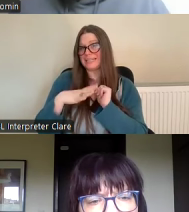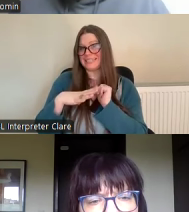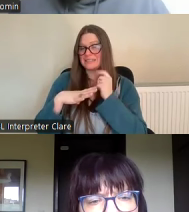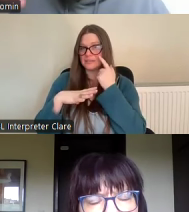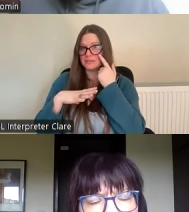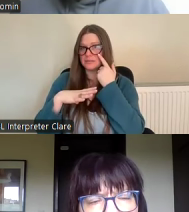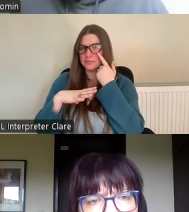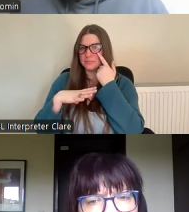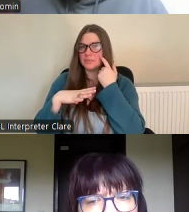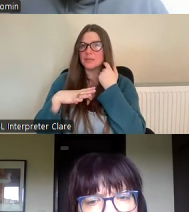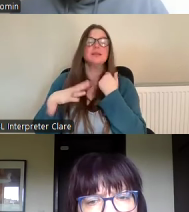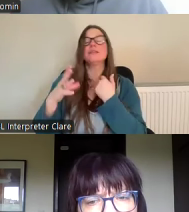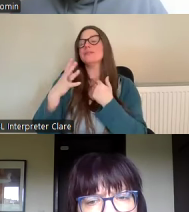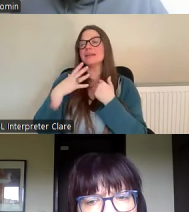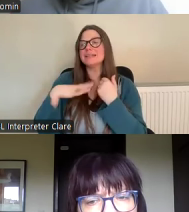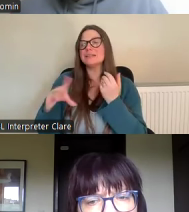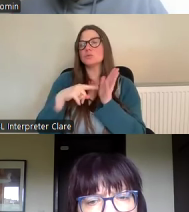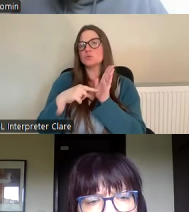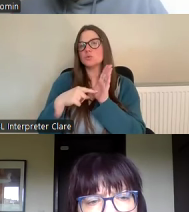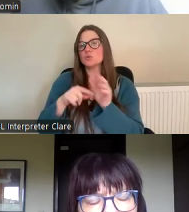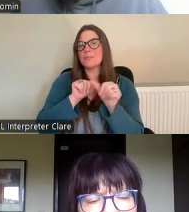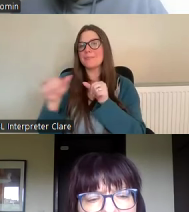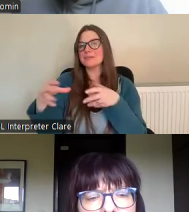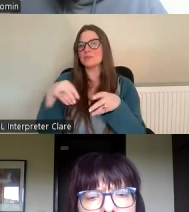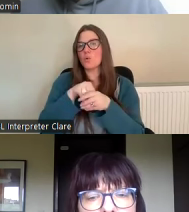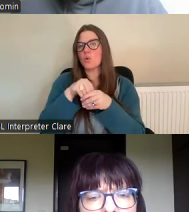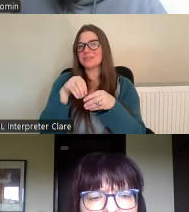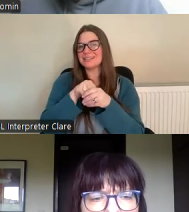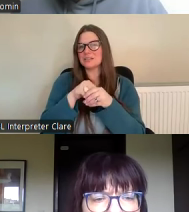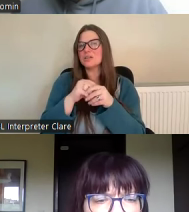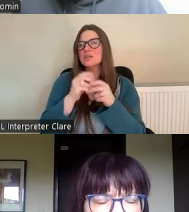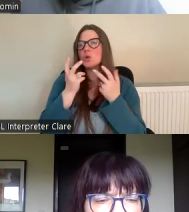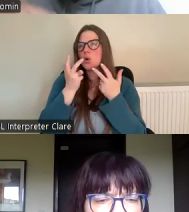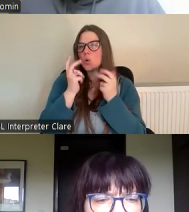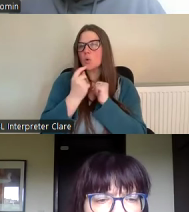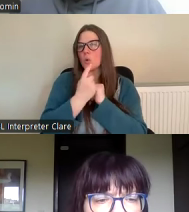the best content for whoever is searching. Google will have some idea of what a customer is trying